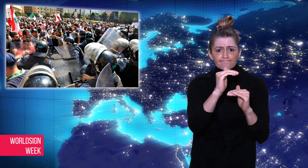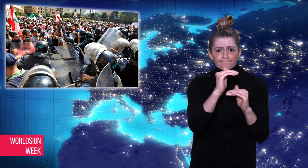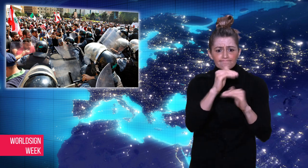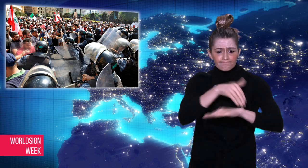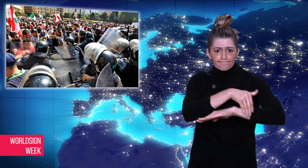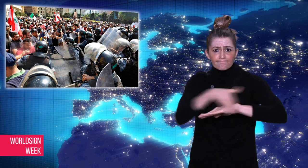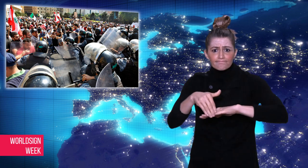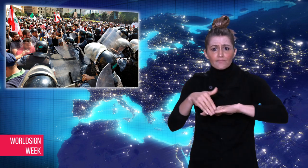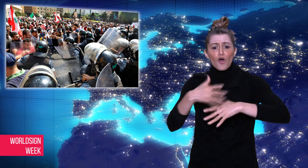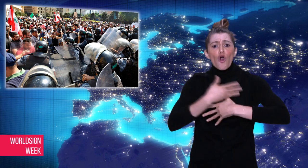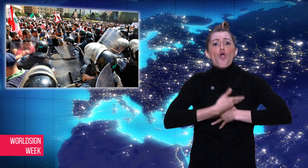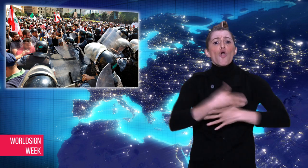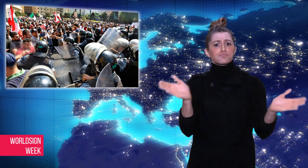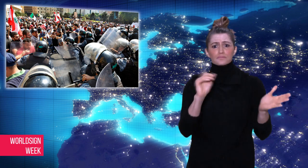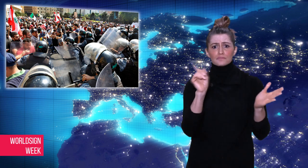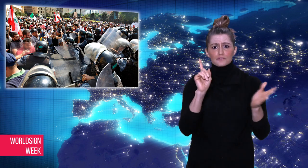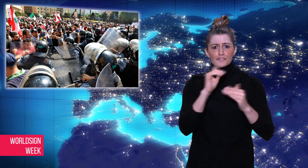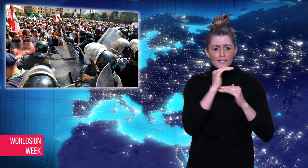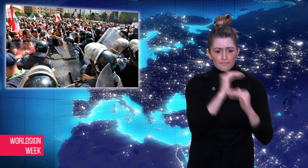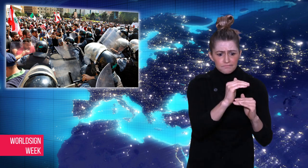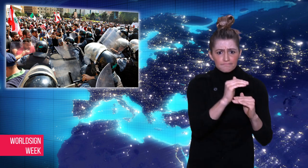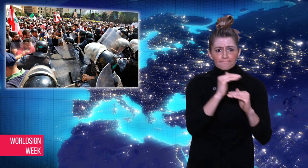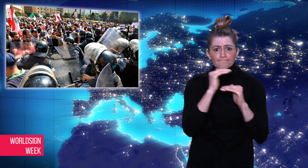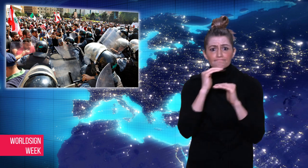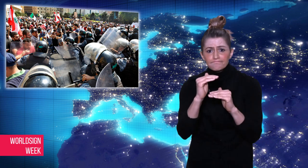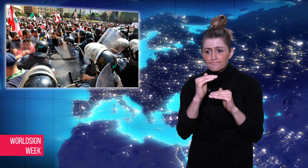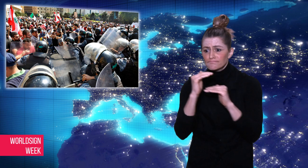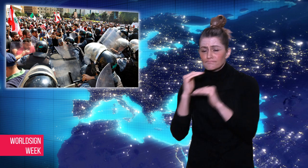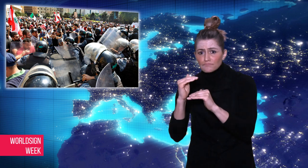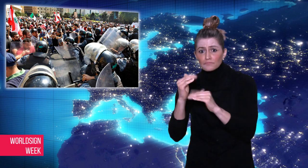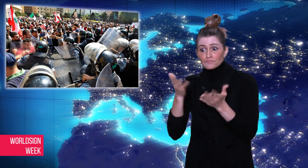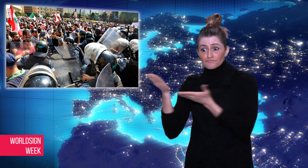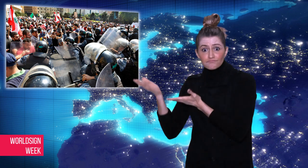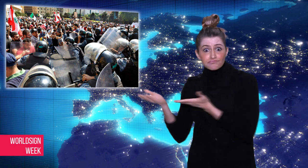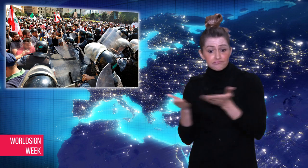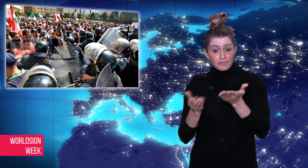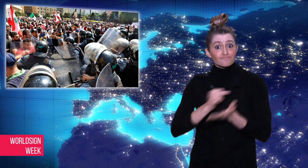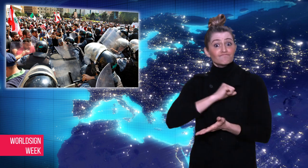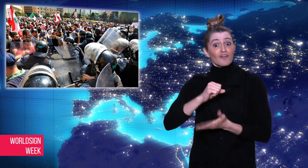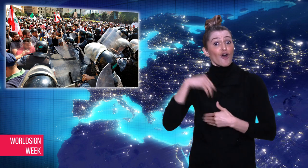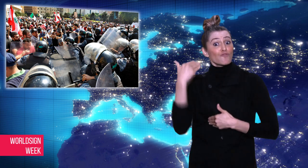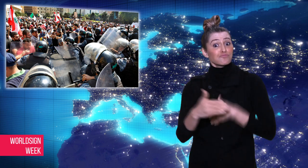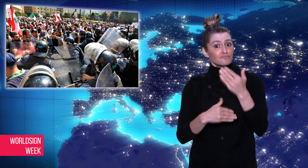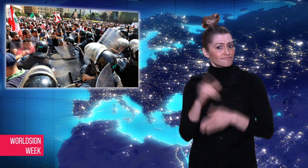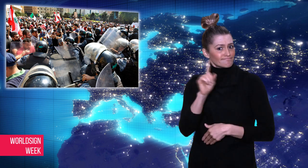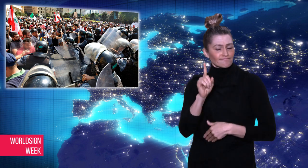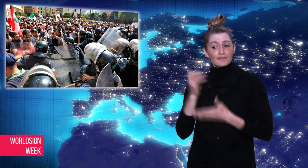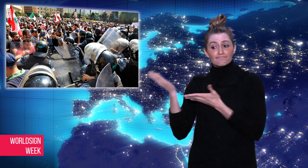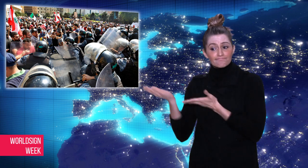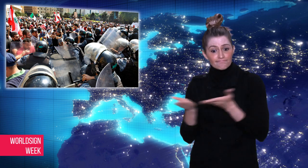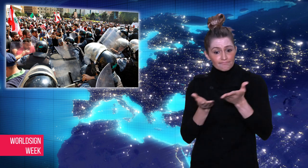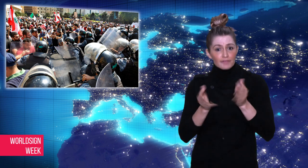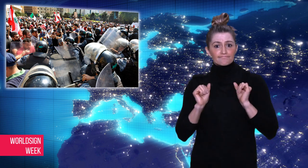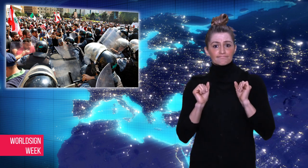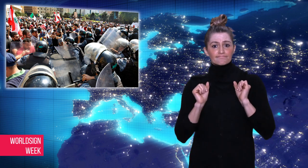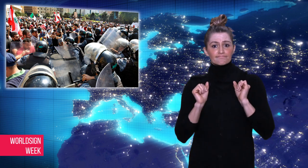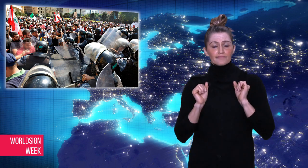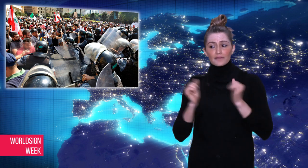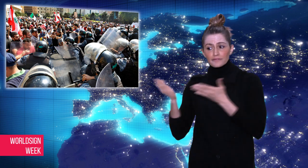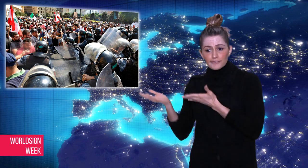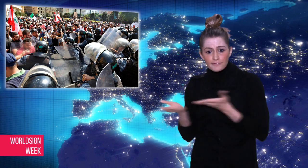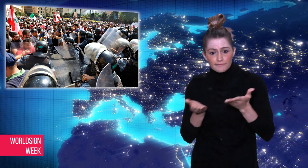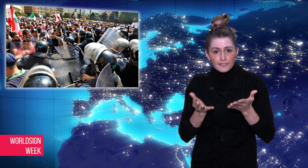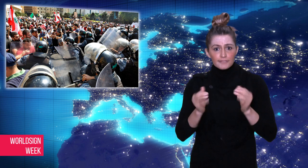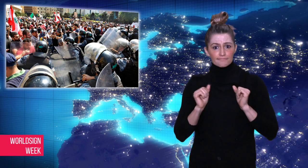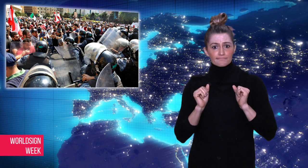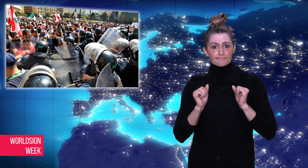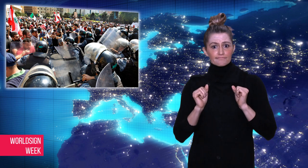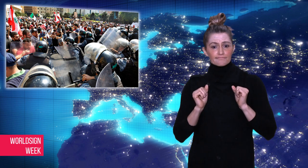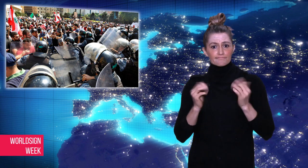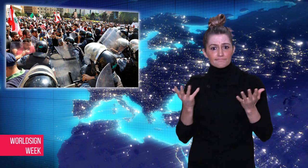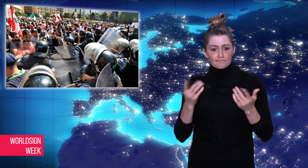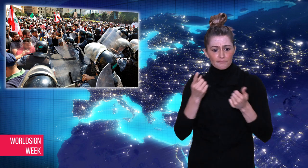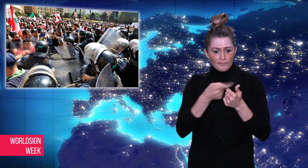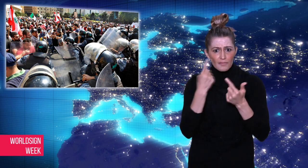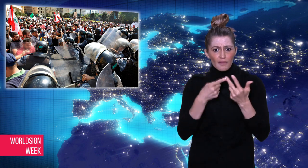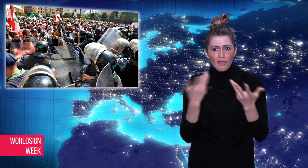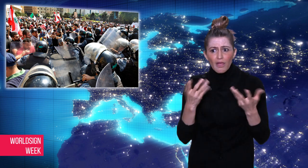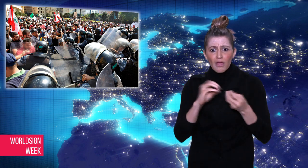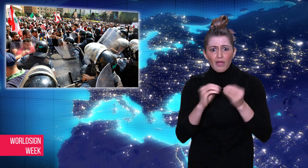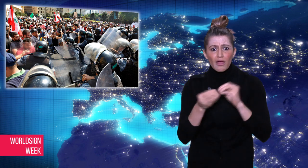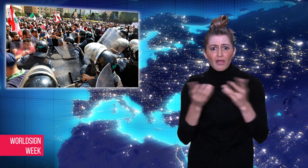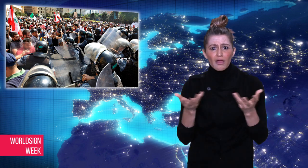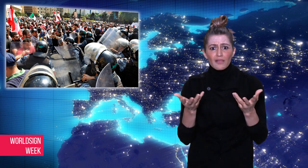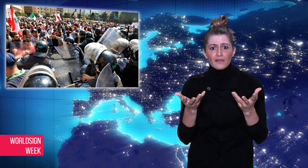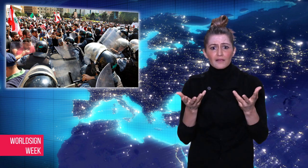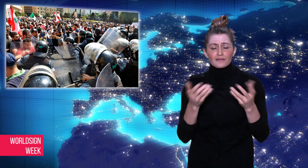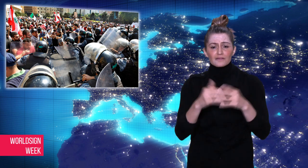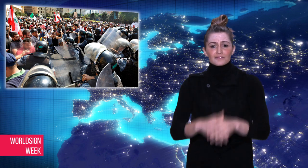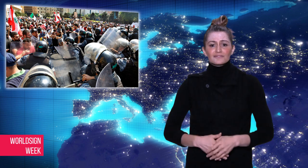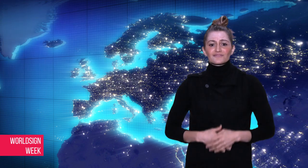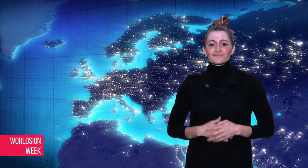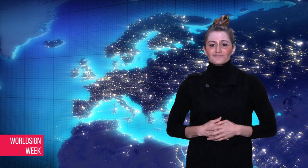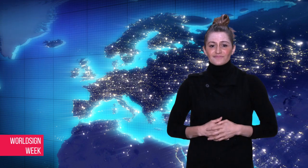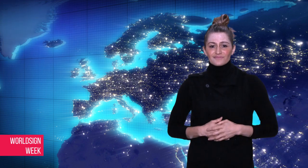supplies from the state-owned water company.